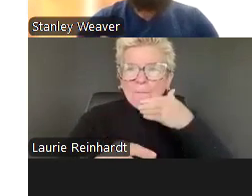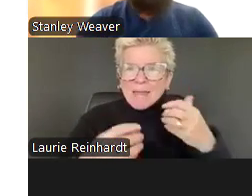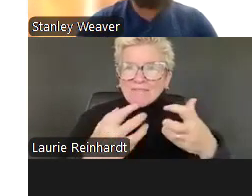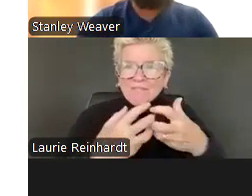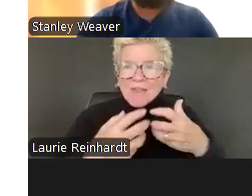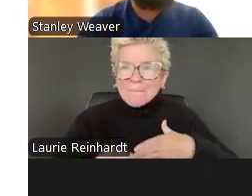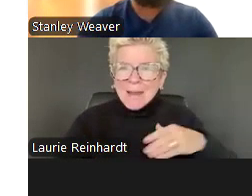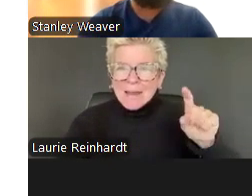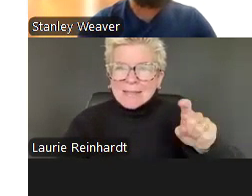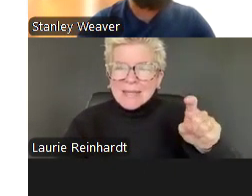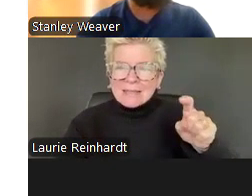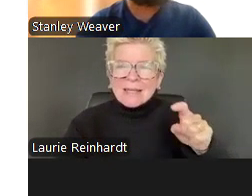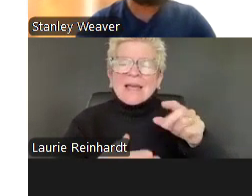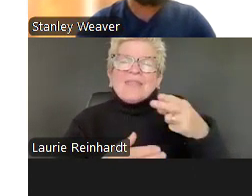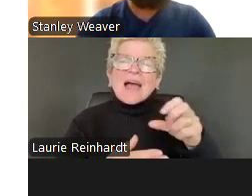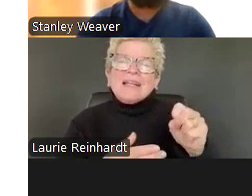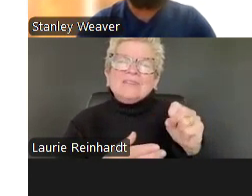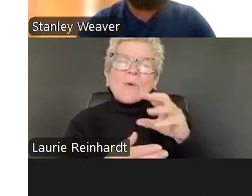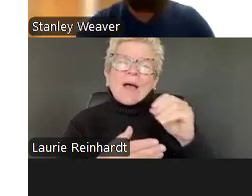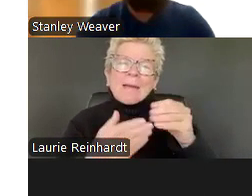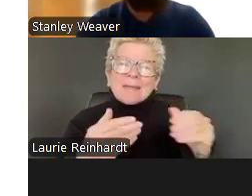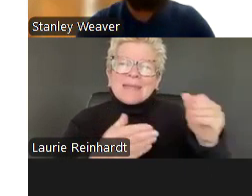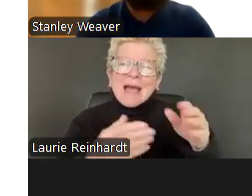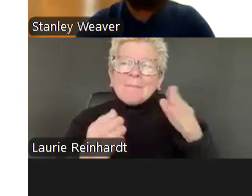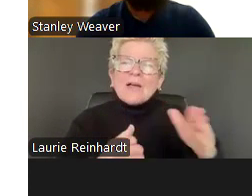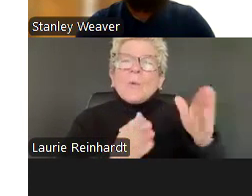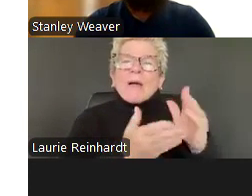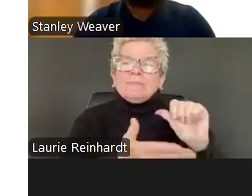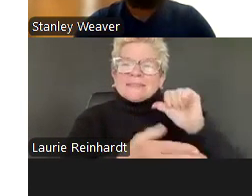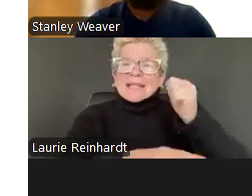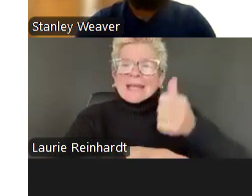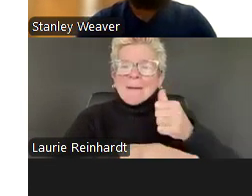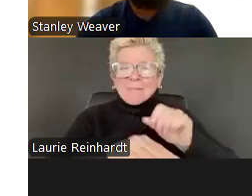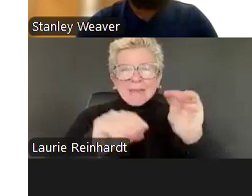the High school and Beyond plan would help map that out for students so all of those